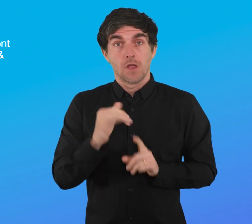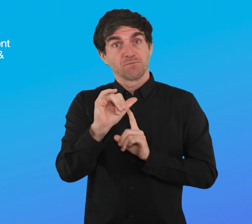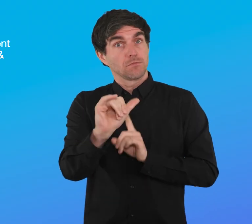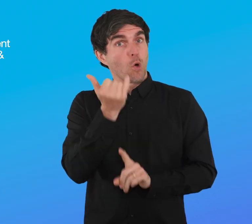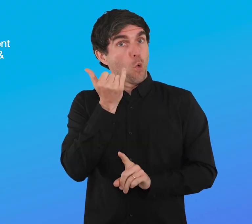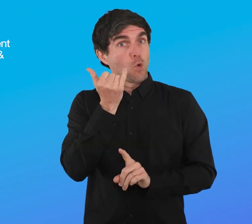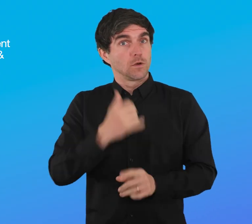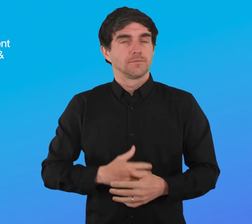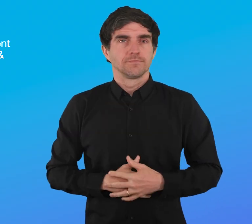• By telephone